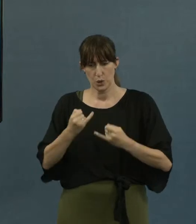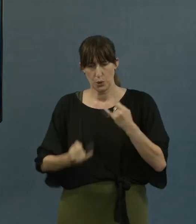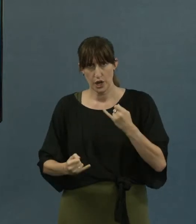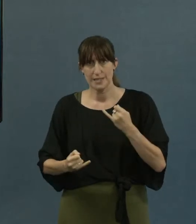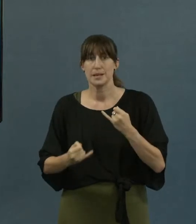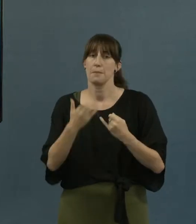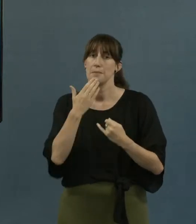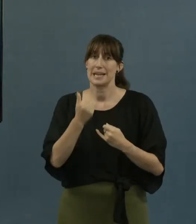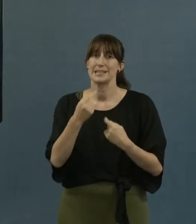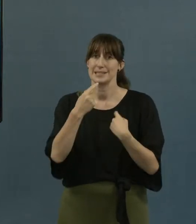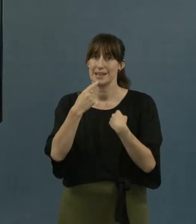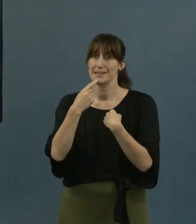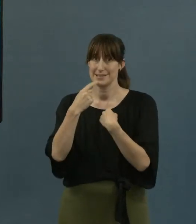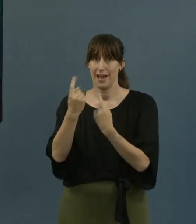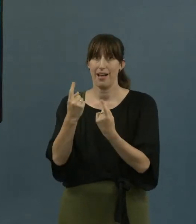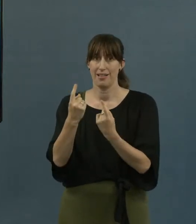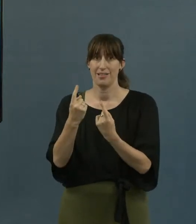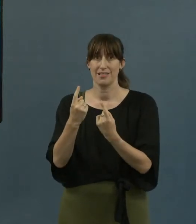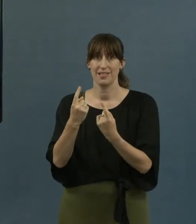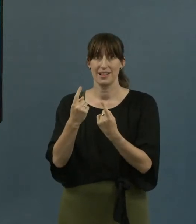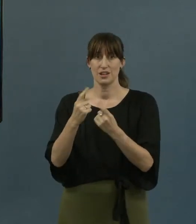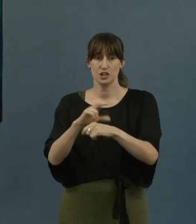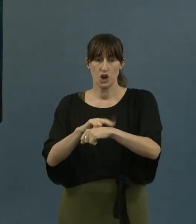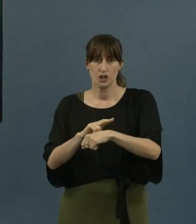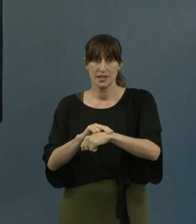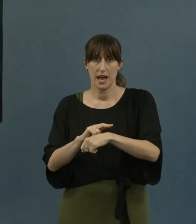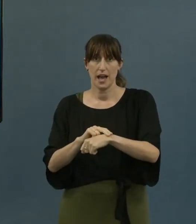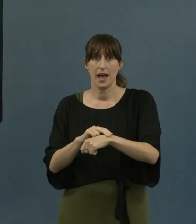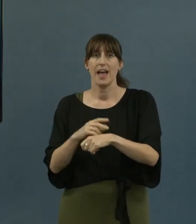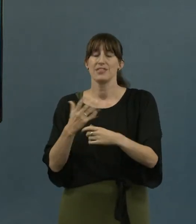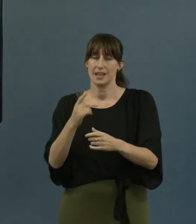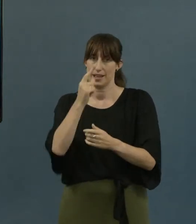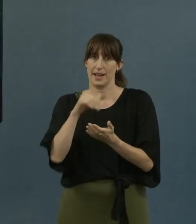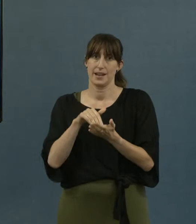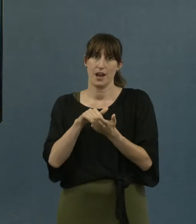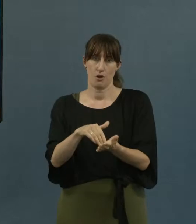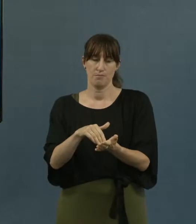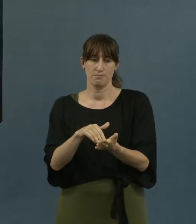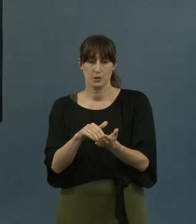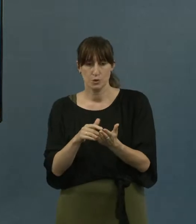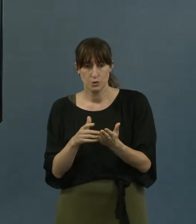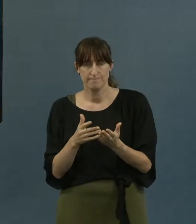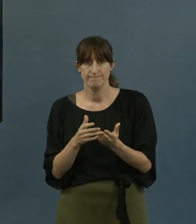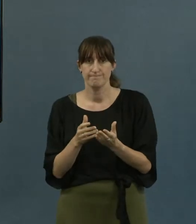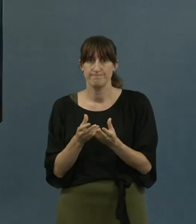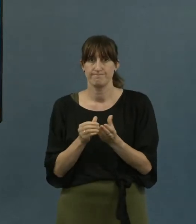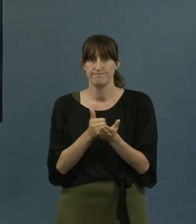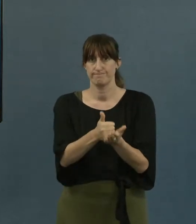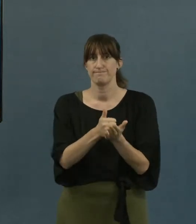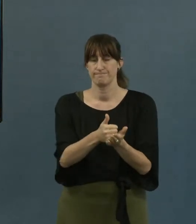hand then we will have the capacity to be able to respond